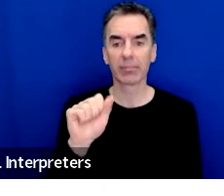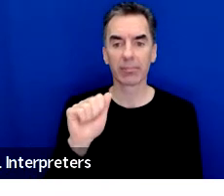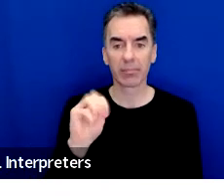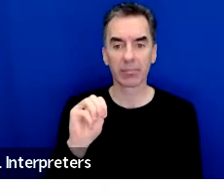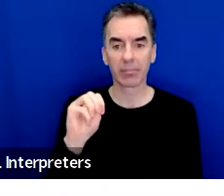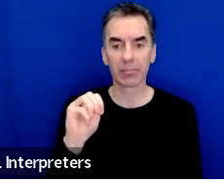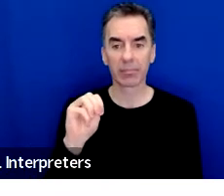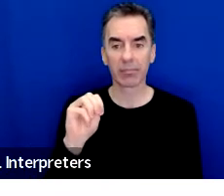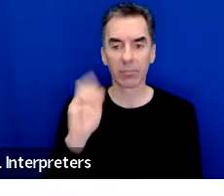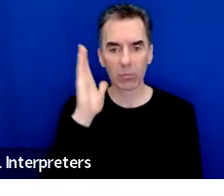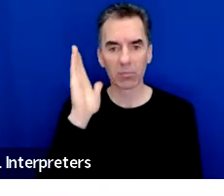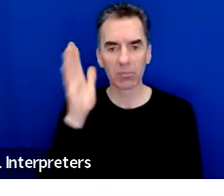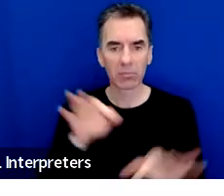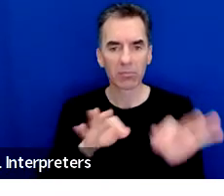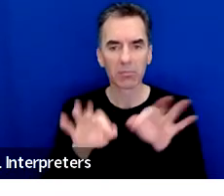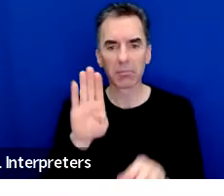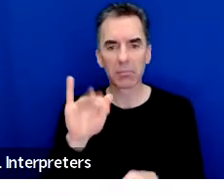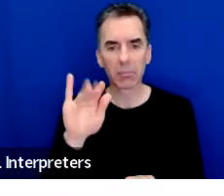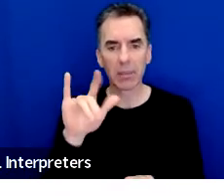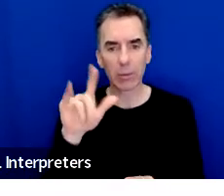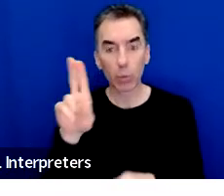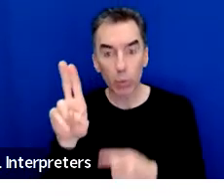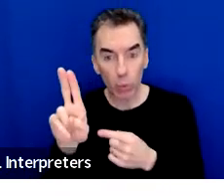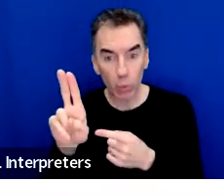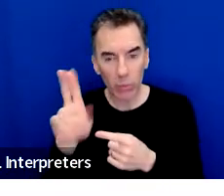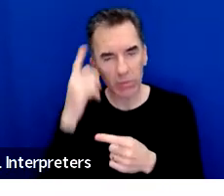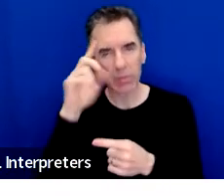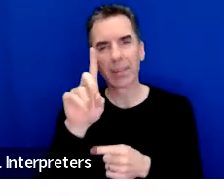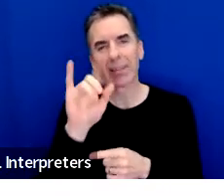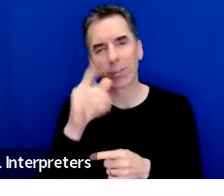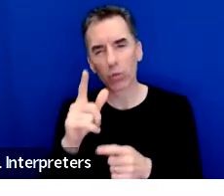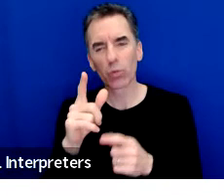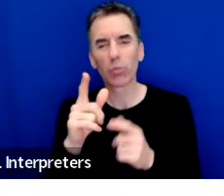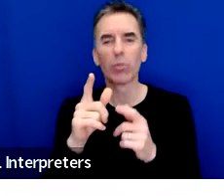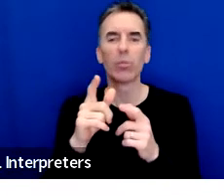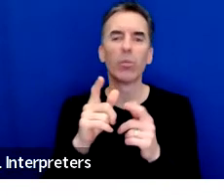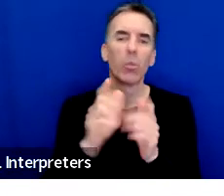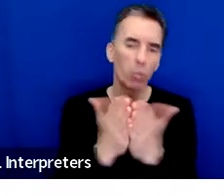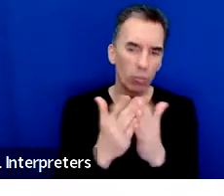for digital textbooks. Then I'll go over some additional resources that the library has recently subscribed to.